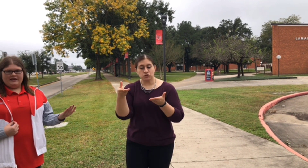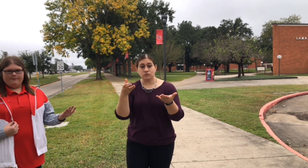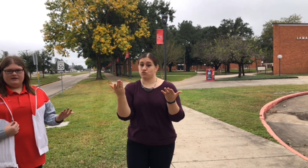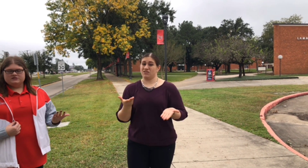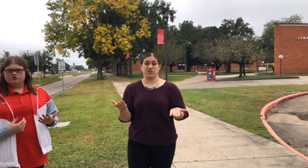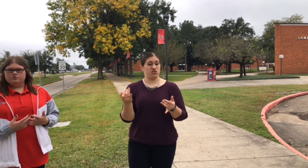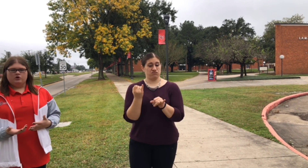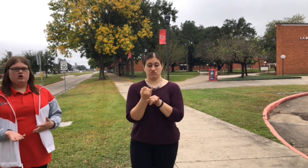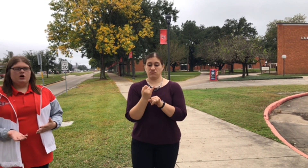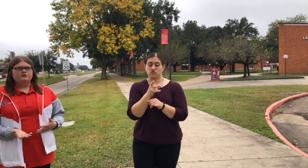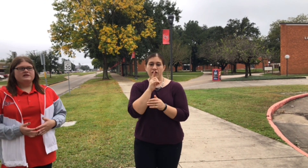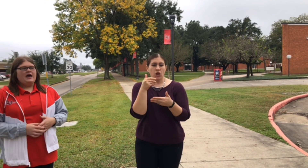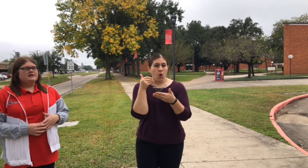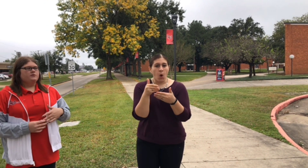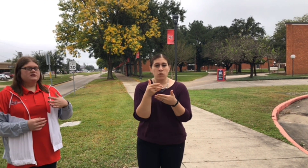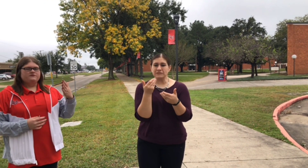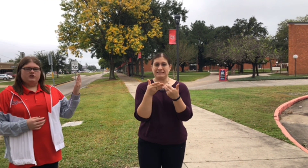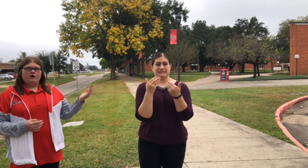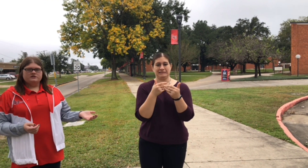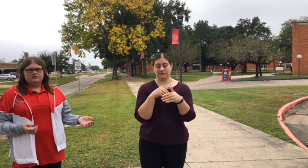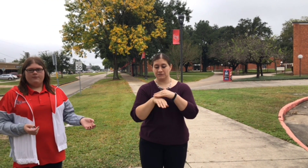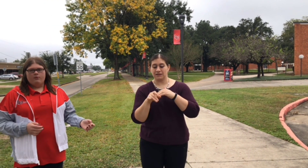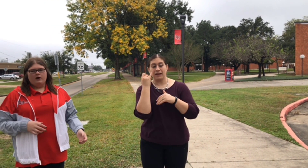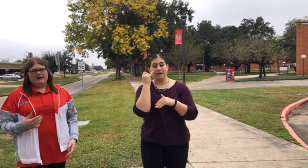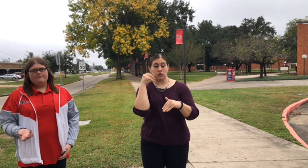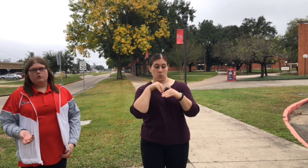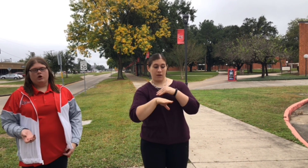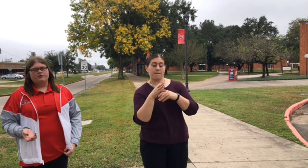campus so it's real close and if you go into the Beaumont and Port Arthur